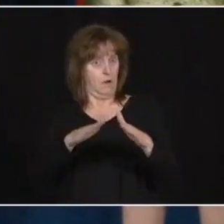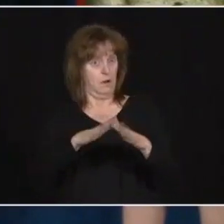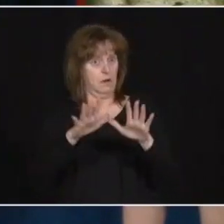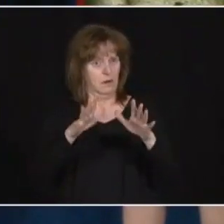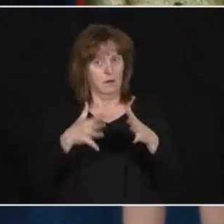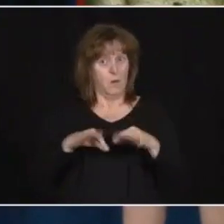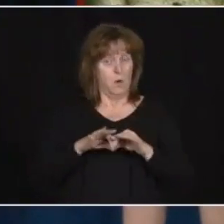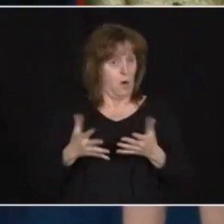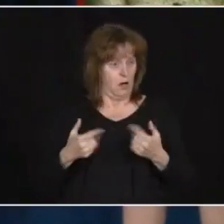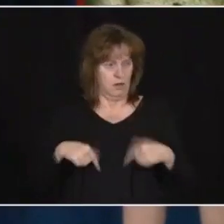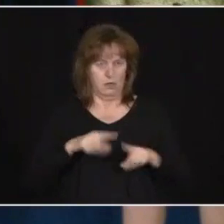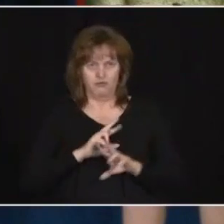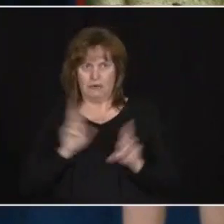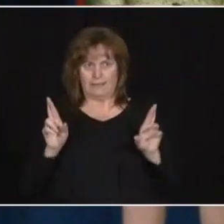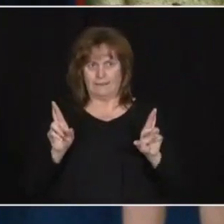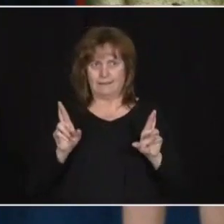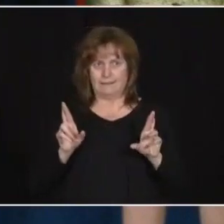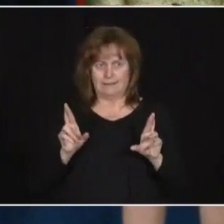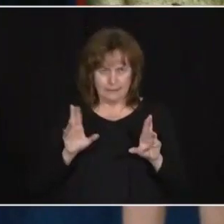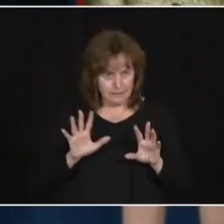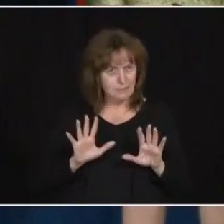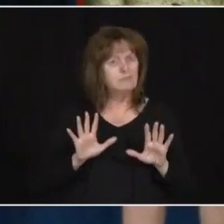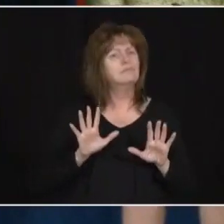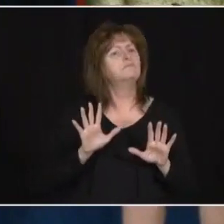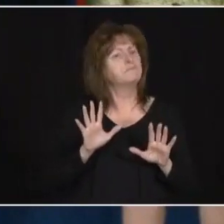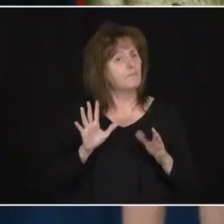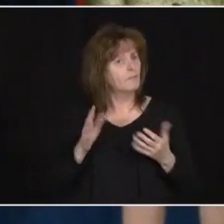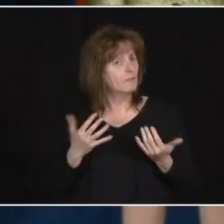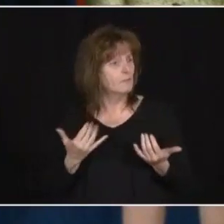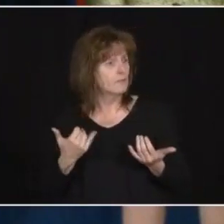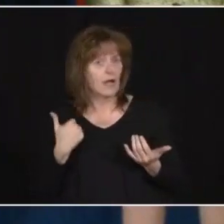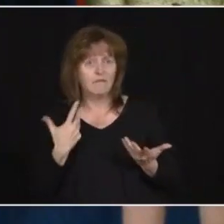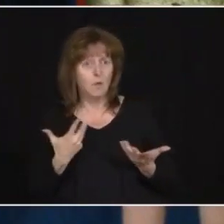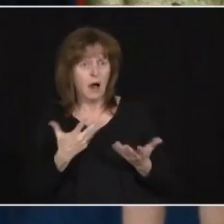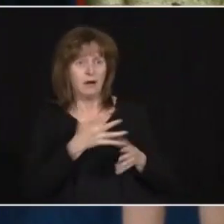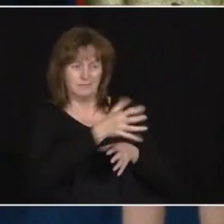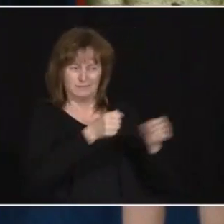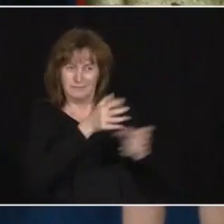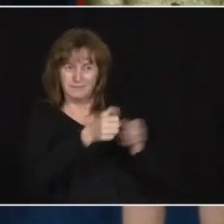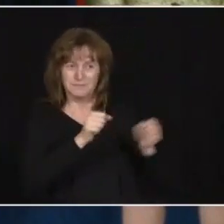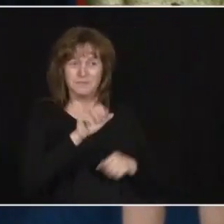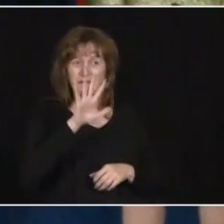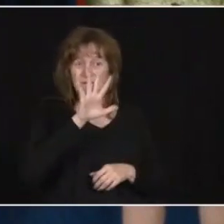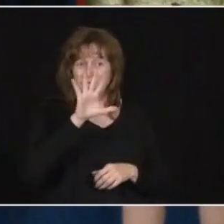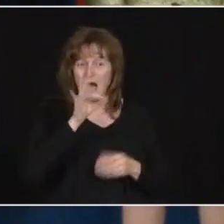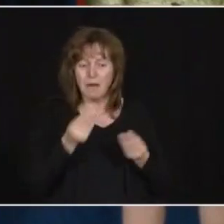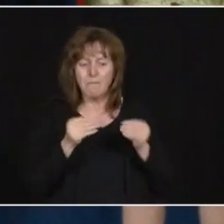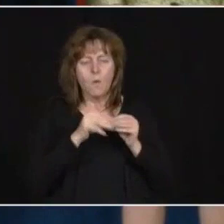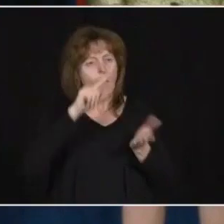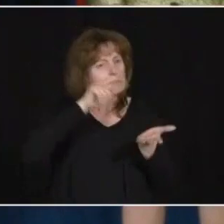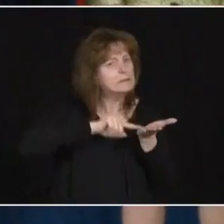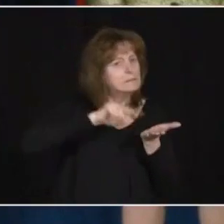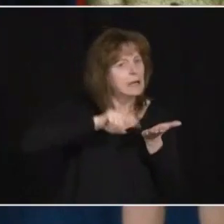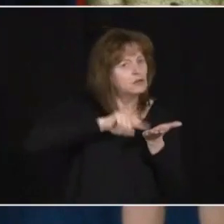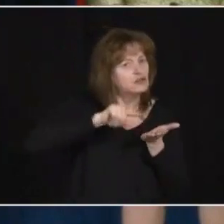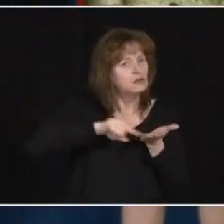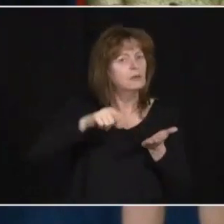additional 58 people will be joining our provincial labour inspectors. They will be starting this week. Some of the new inspectors